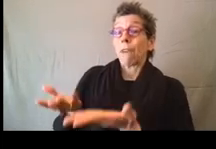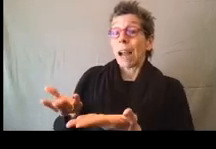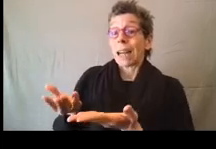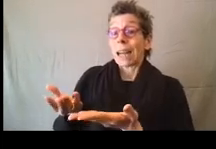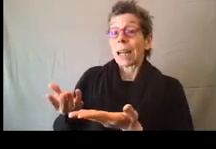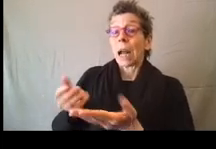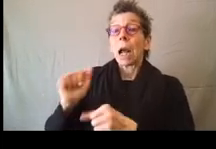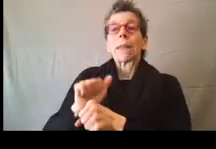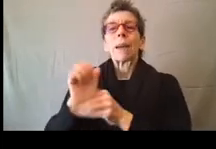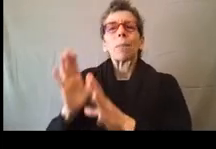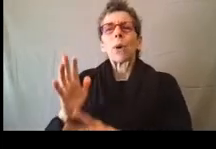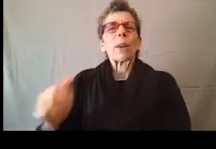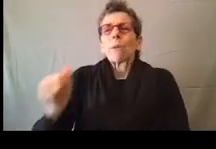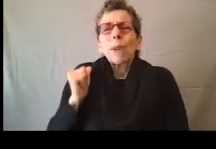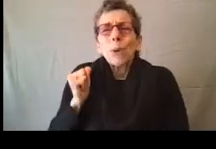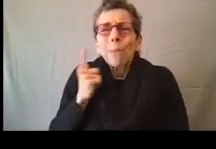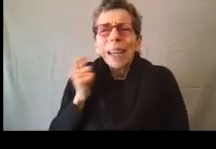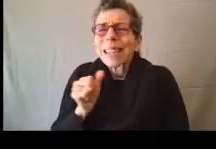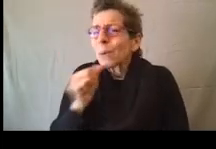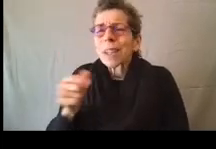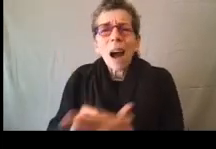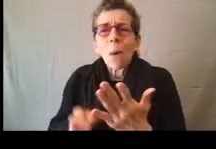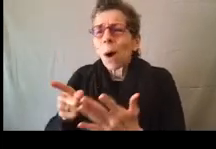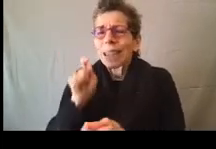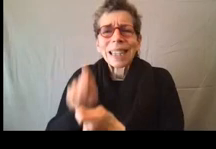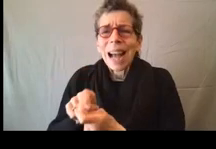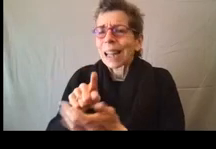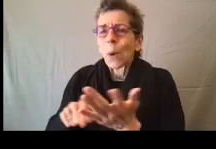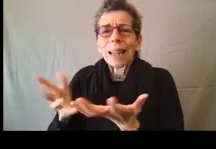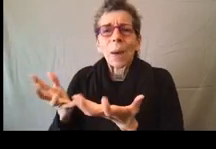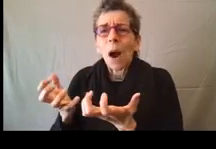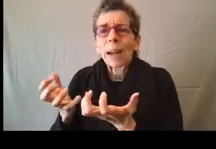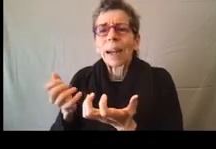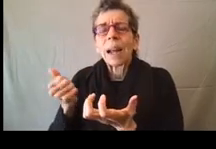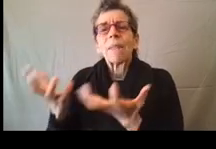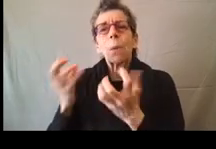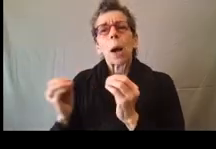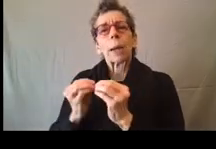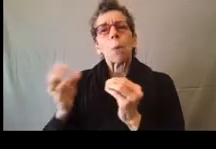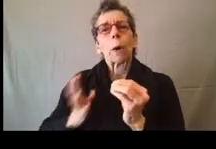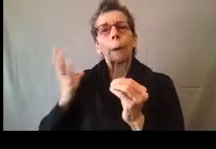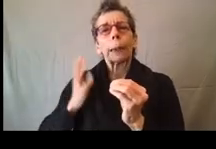exactly the chair that was requested, the employee wanted a more expensive, more stable,